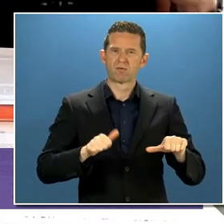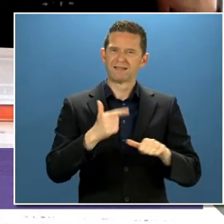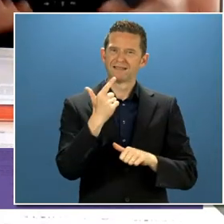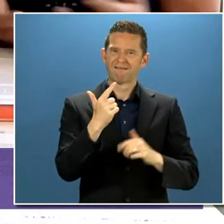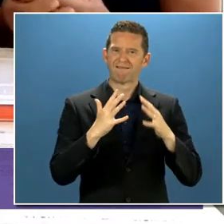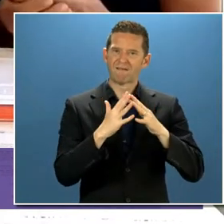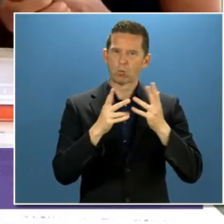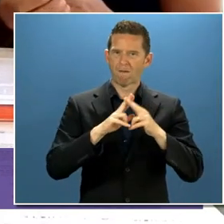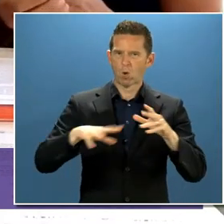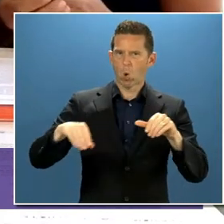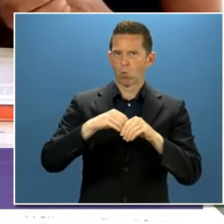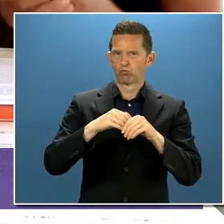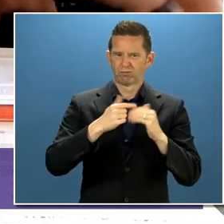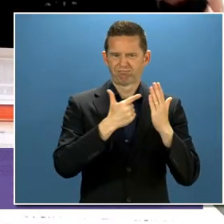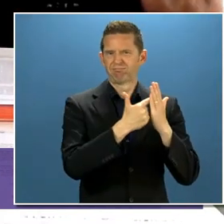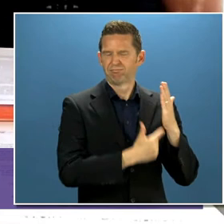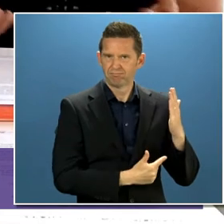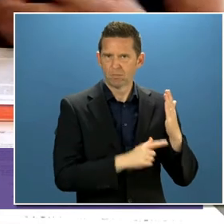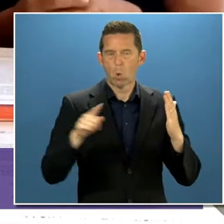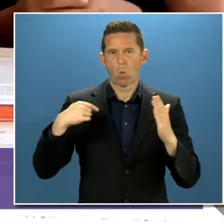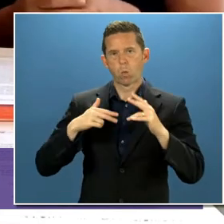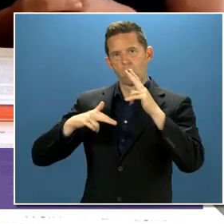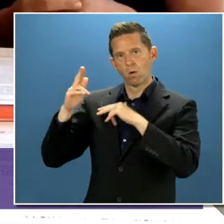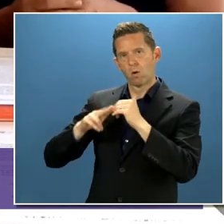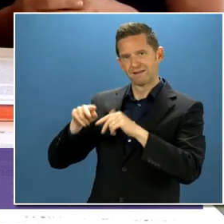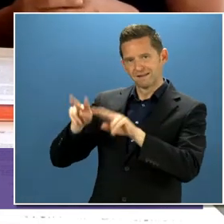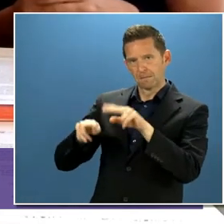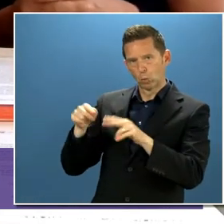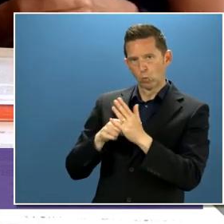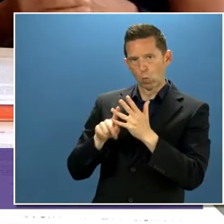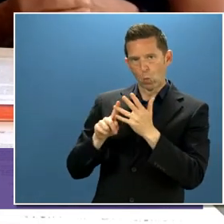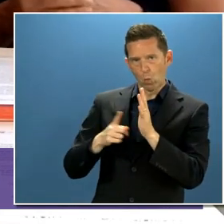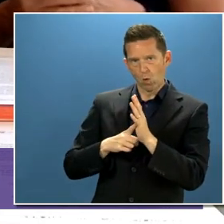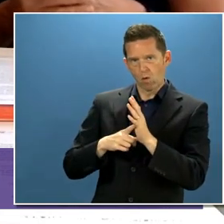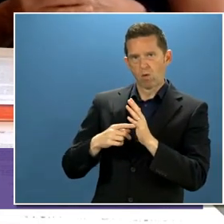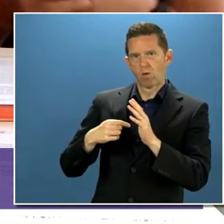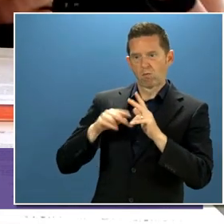We developed an assessment tool, so a survey tool that we use, and we trialled